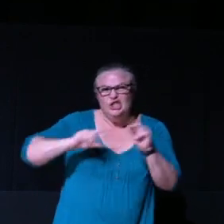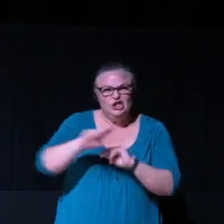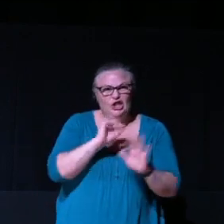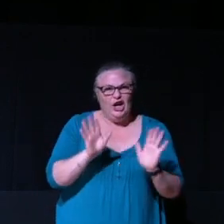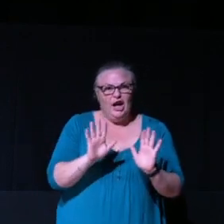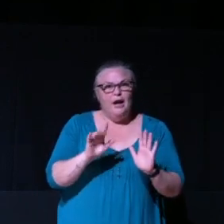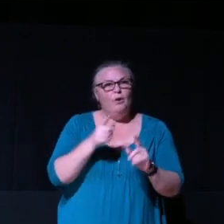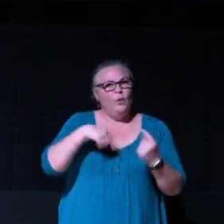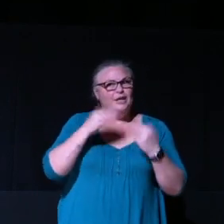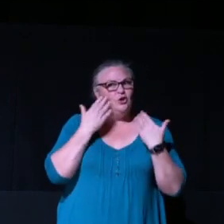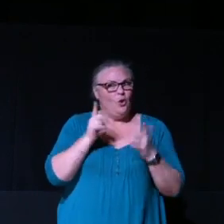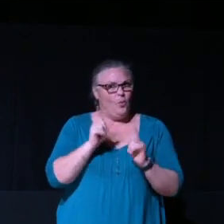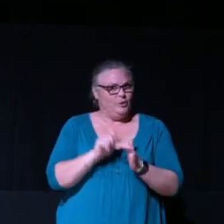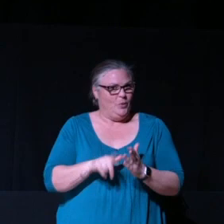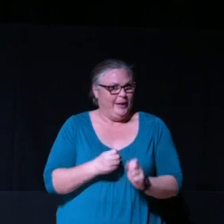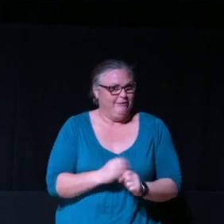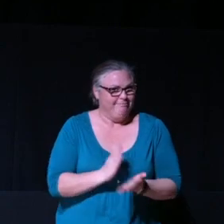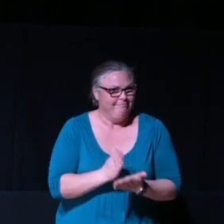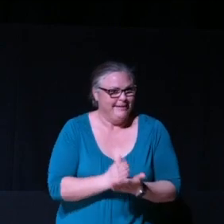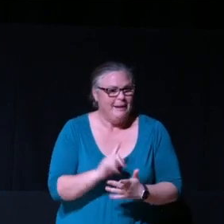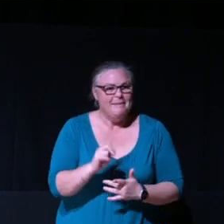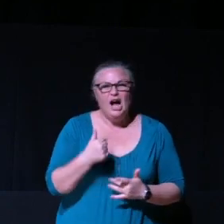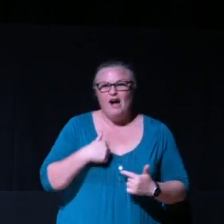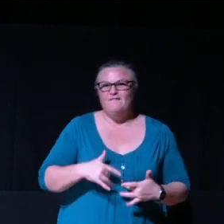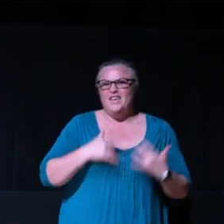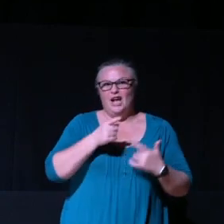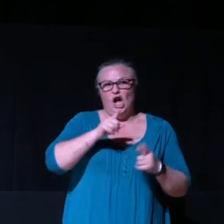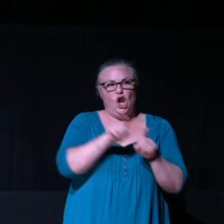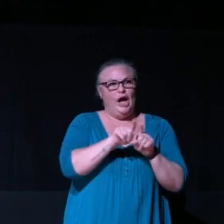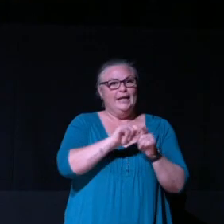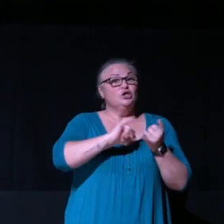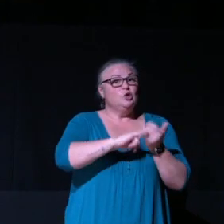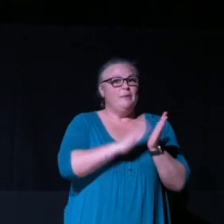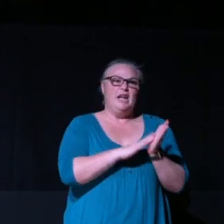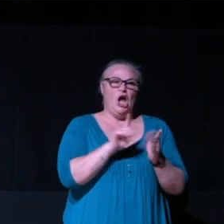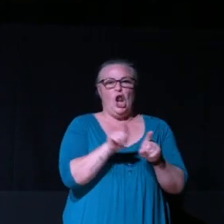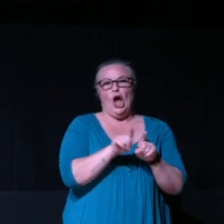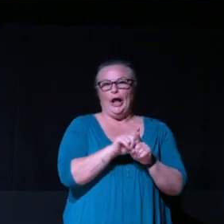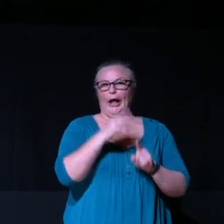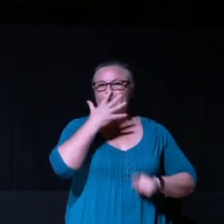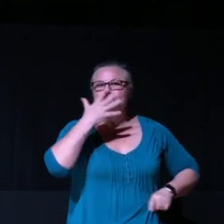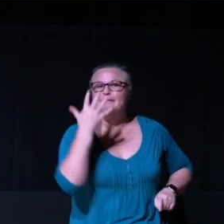like slowly learning like maybe we're like, I don't know, 15. I think yeah, it feels like it's sort of coming of that. That's what I mean about